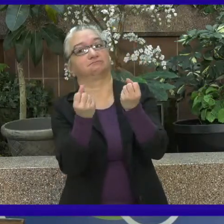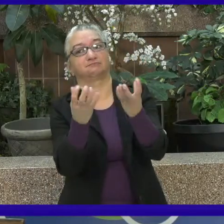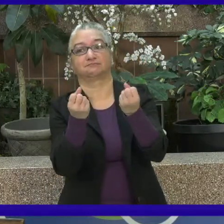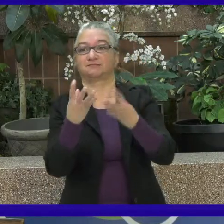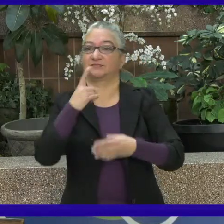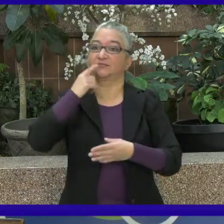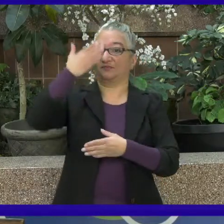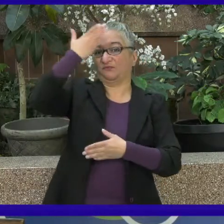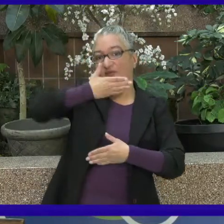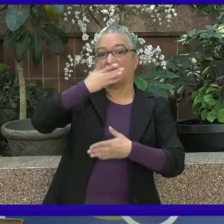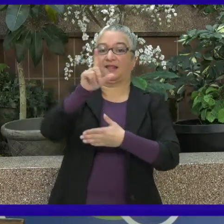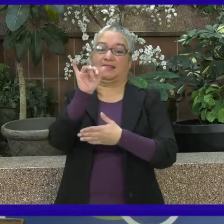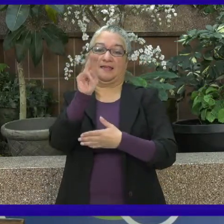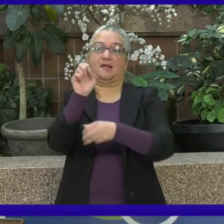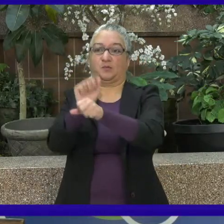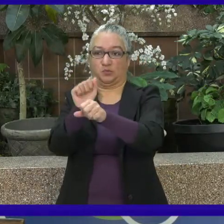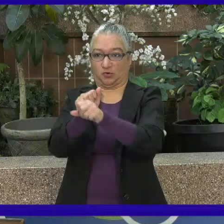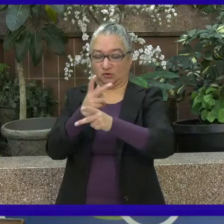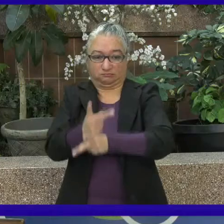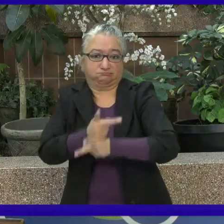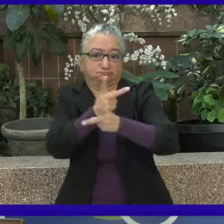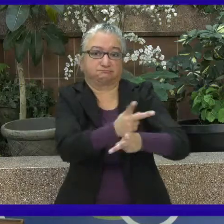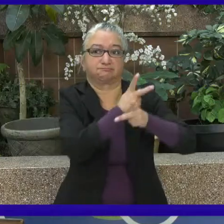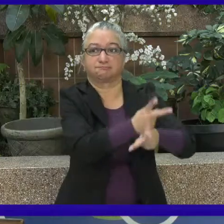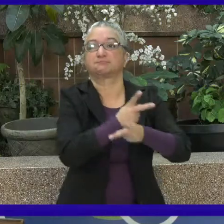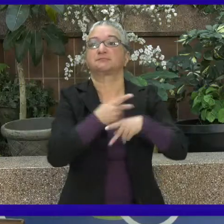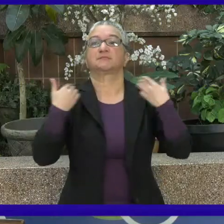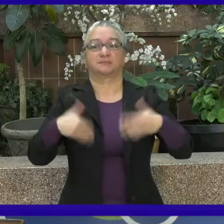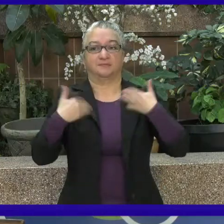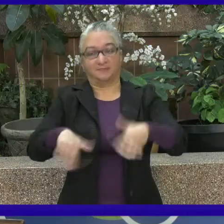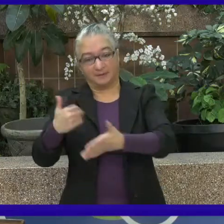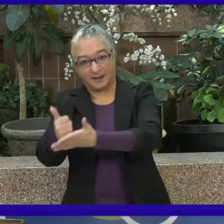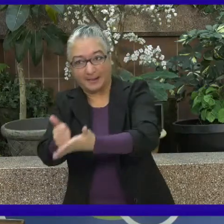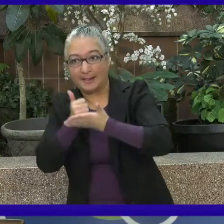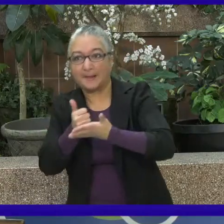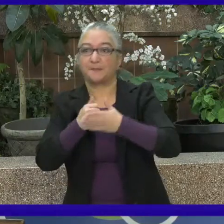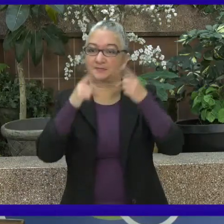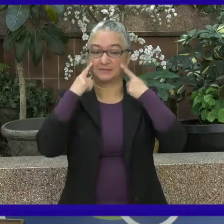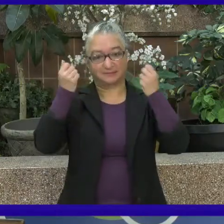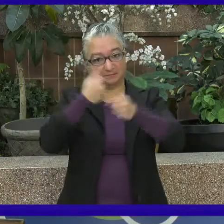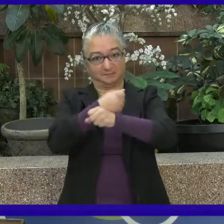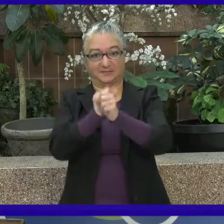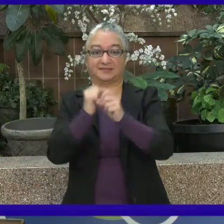in making this possible we know that our medical professionals have taken on exhausting workload